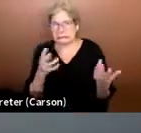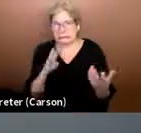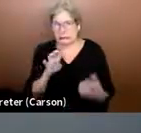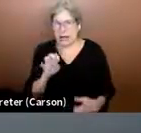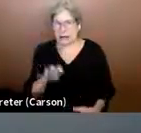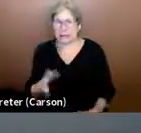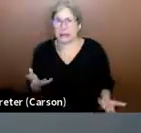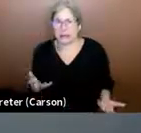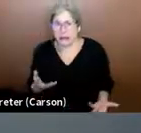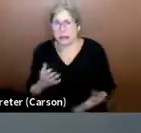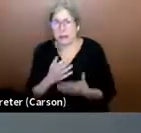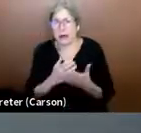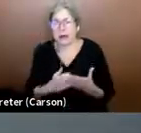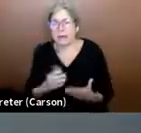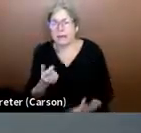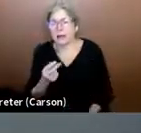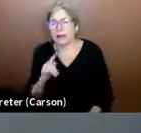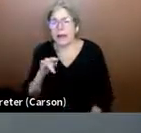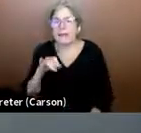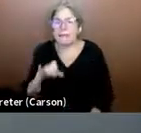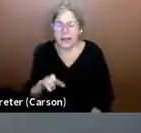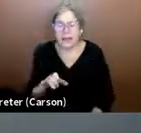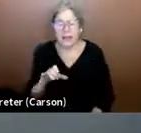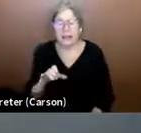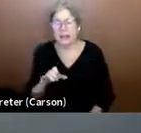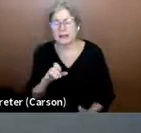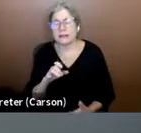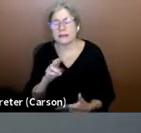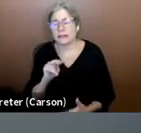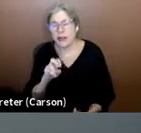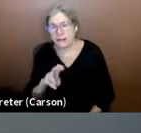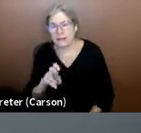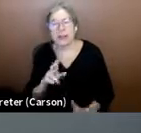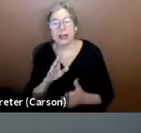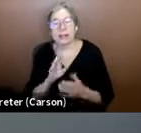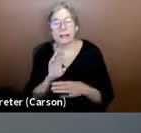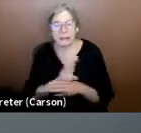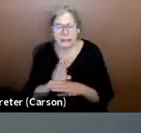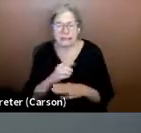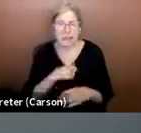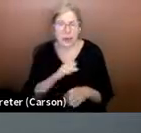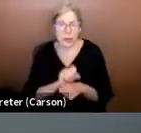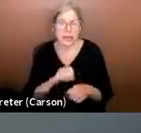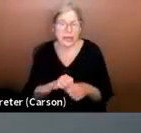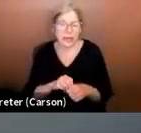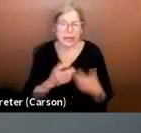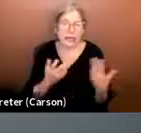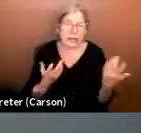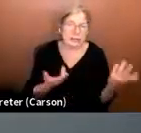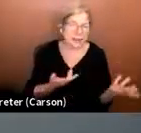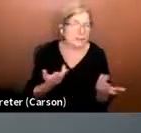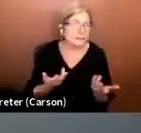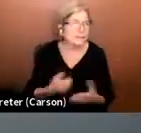the graphic novel industry that I work in is a lot of